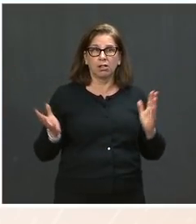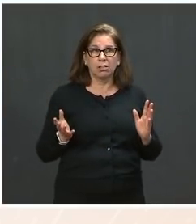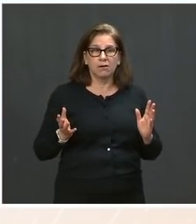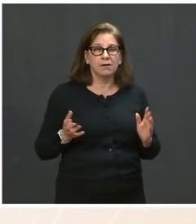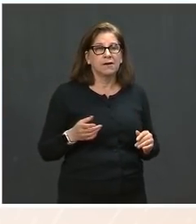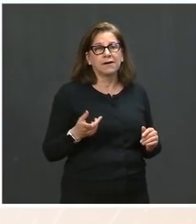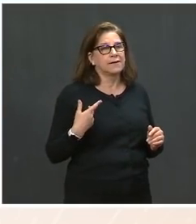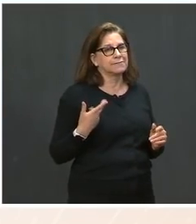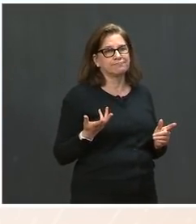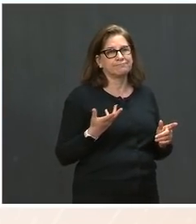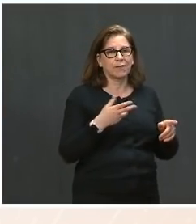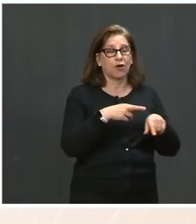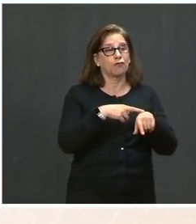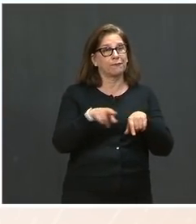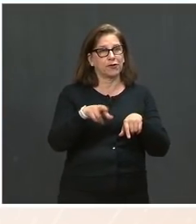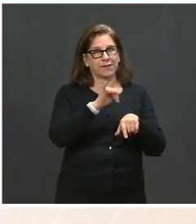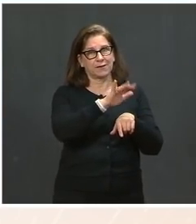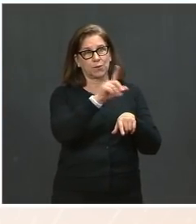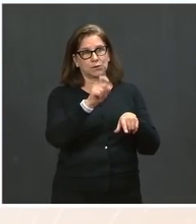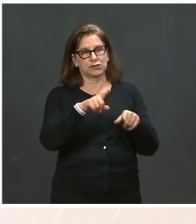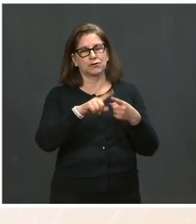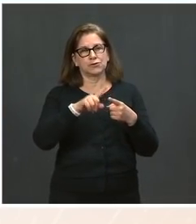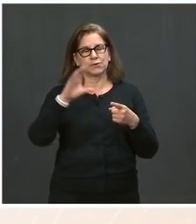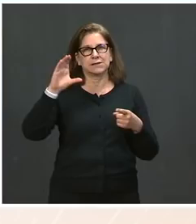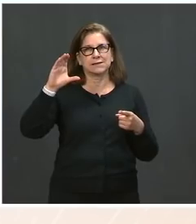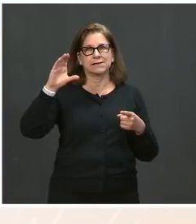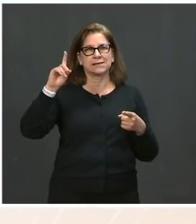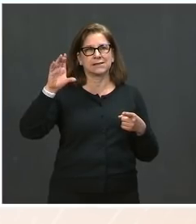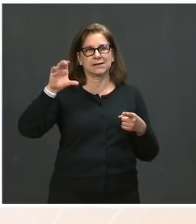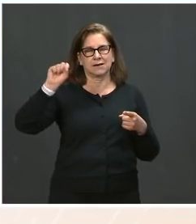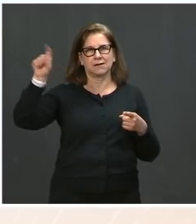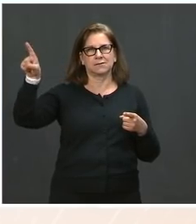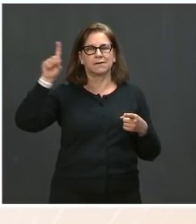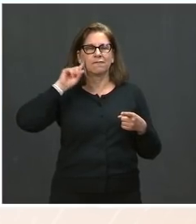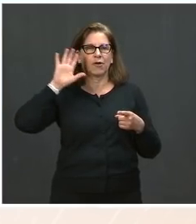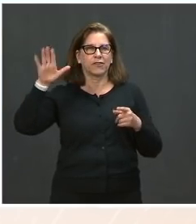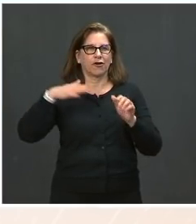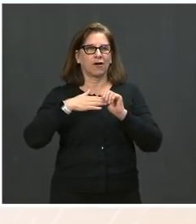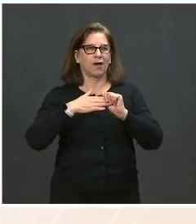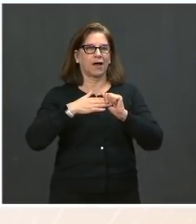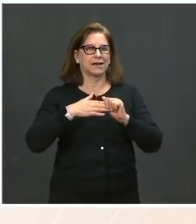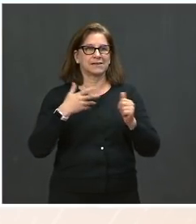on any updated guidelines, but I don't anticipate that. But I would defer to them on any --